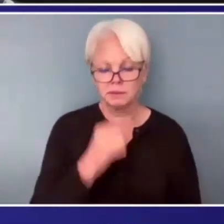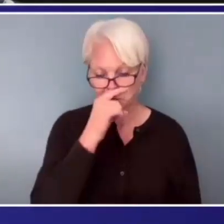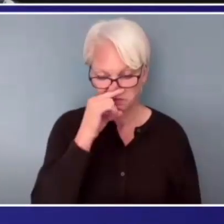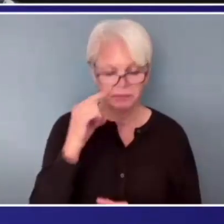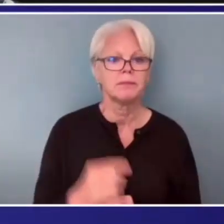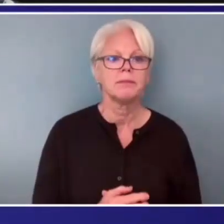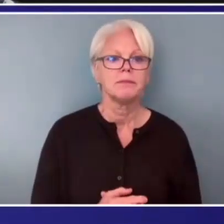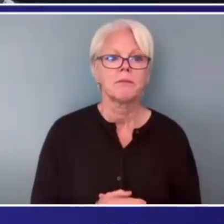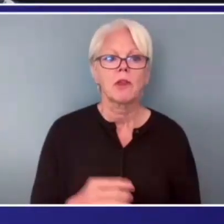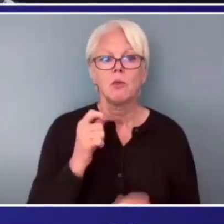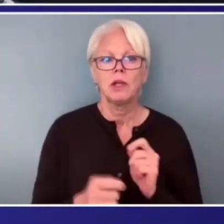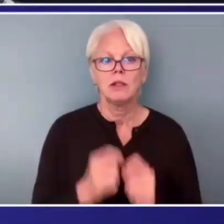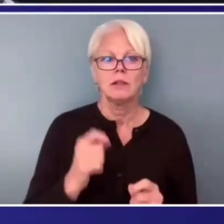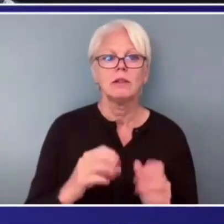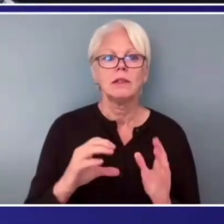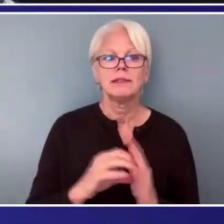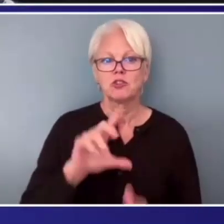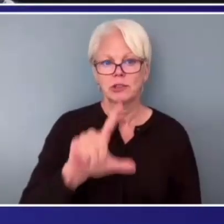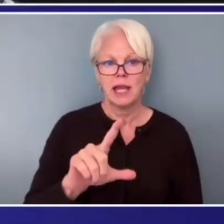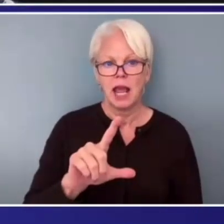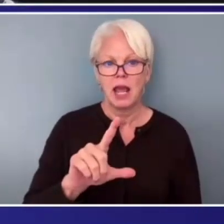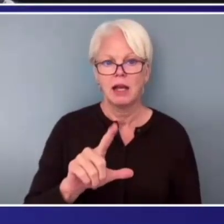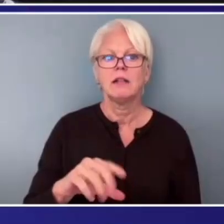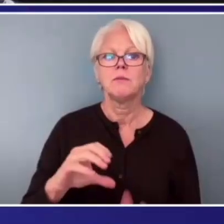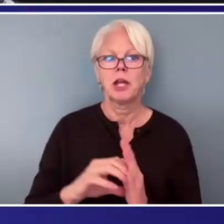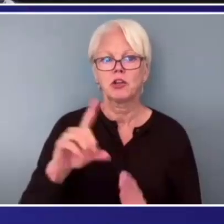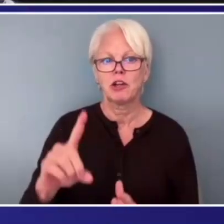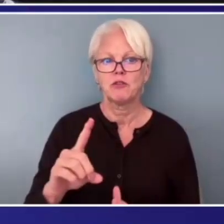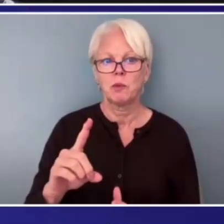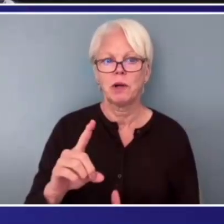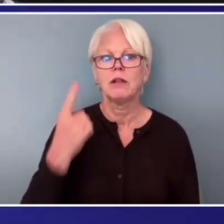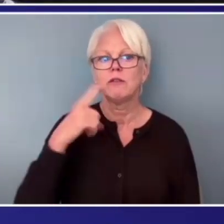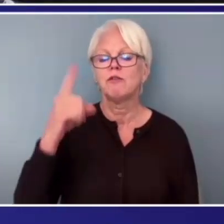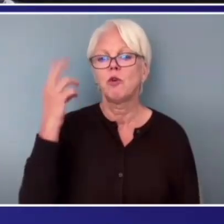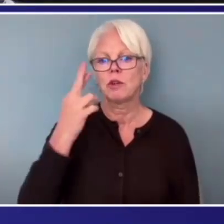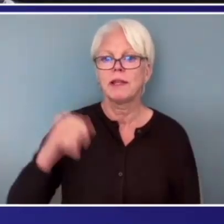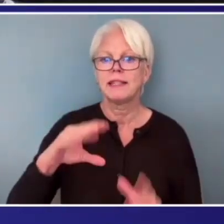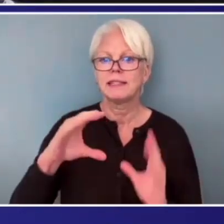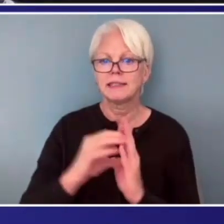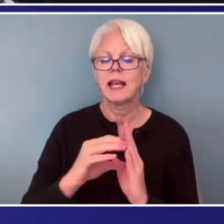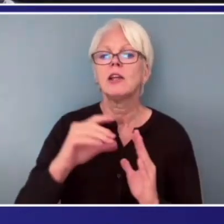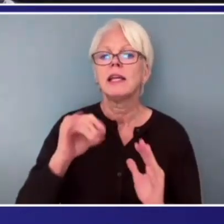We revised subsection (l) to read paragraph (1), for the purposes of this section, if a student is enrolled in a program that